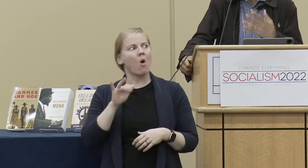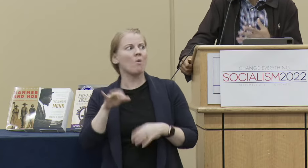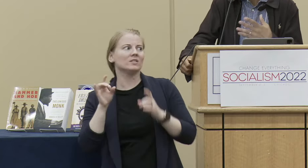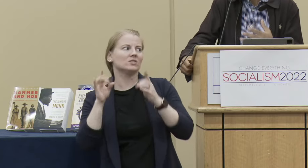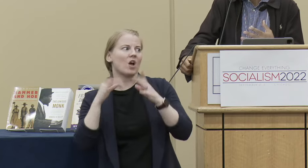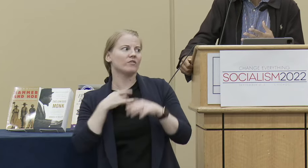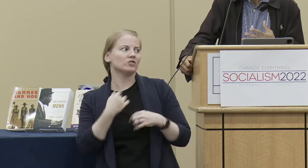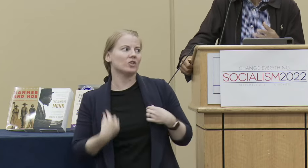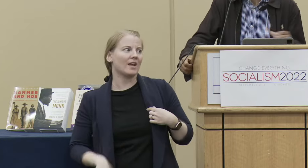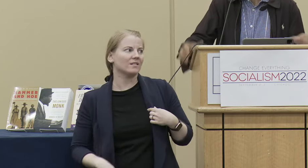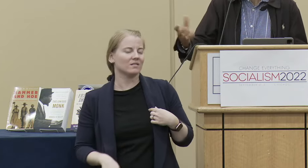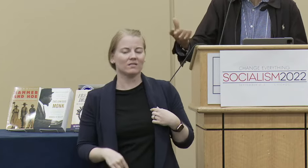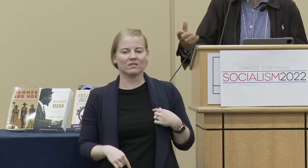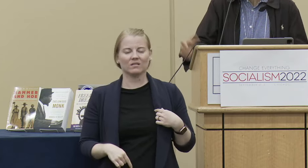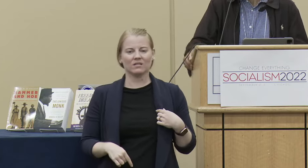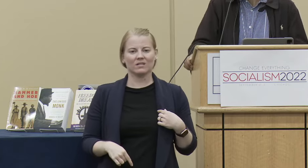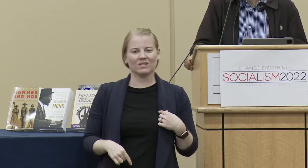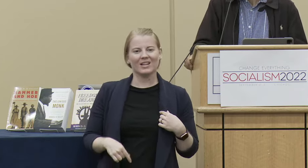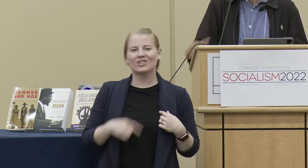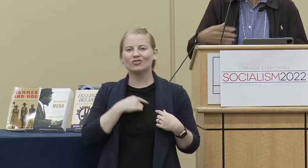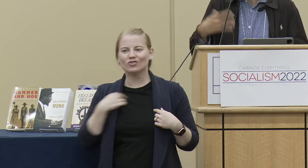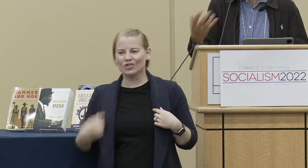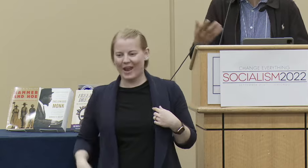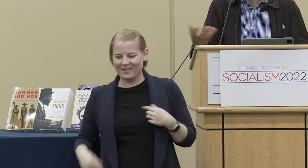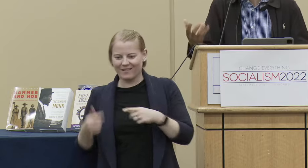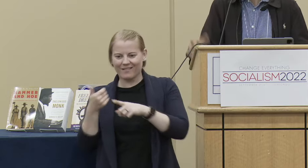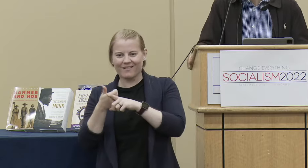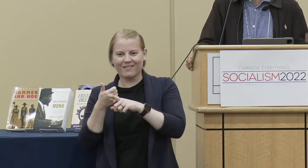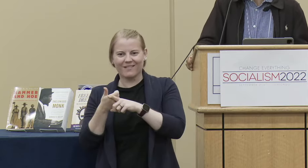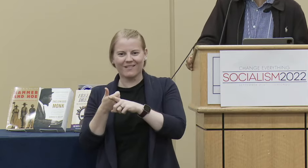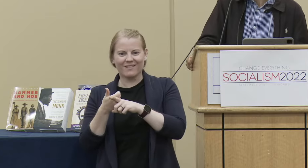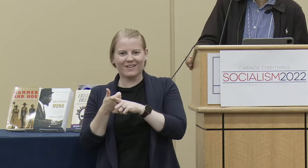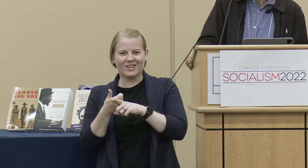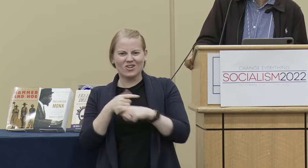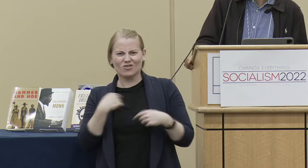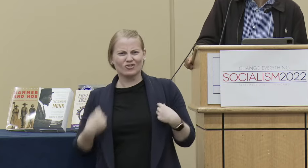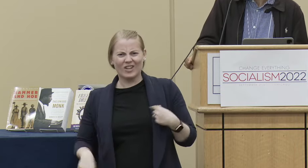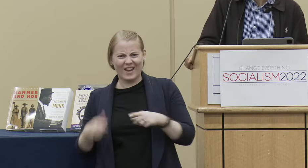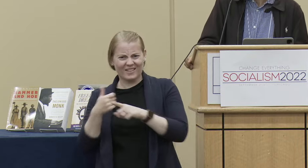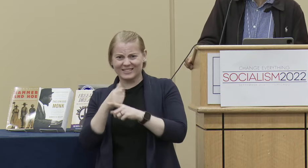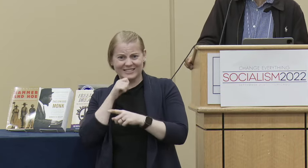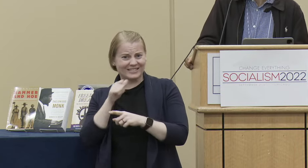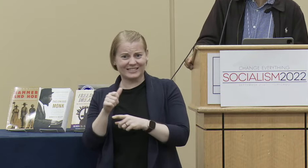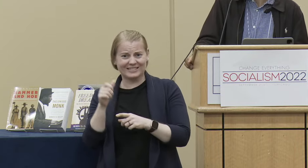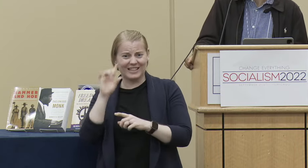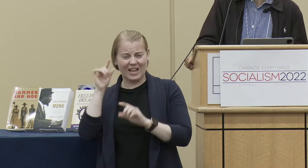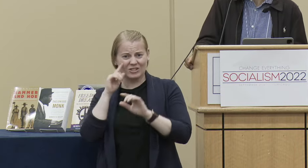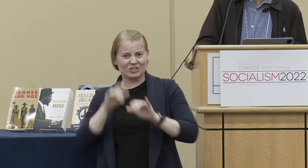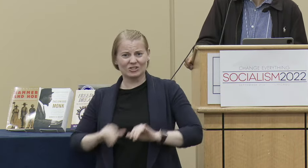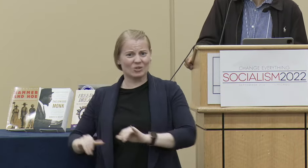China, and much of what we are told about how terrible things are, and some things are terrible. China is not -- I